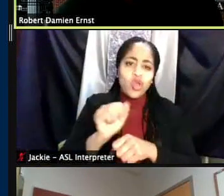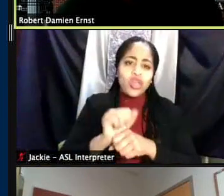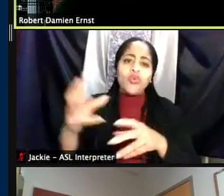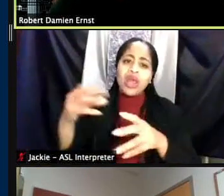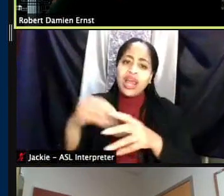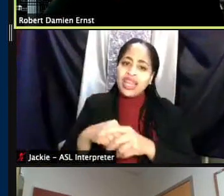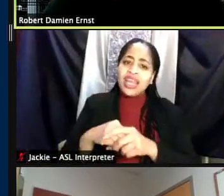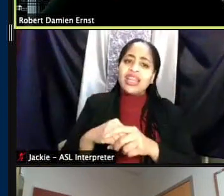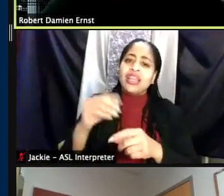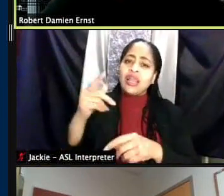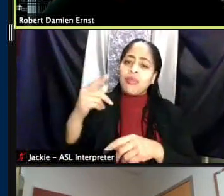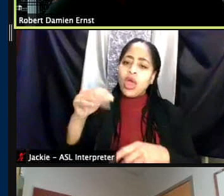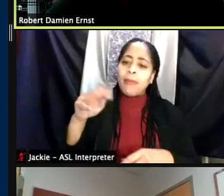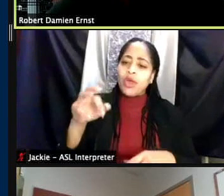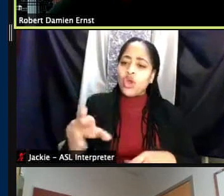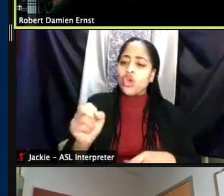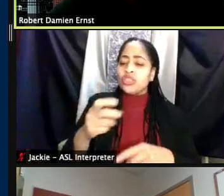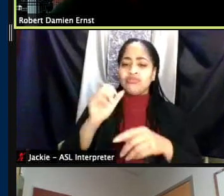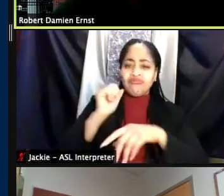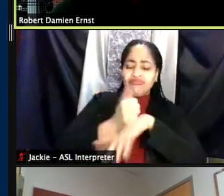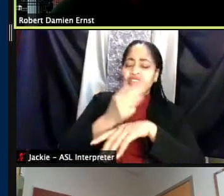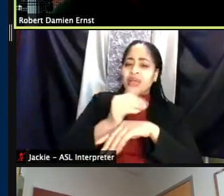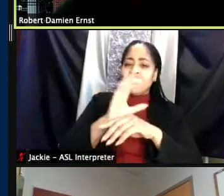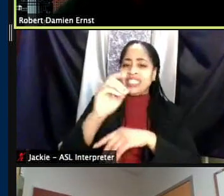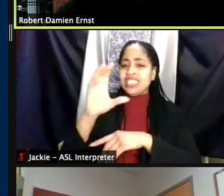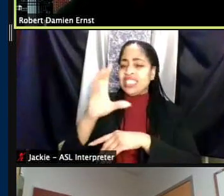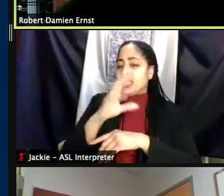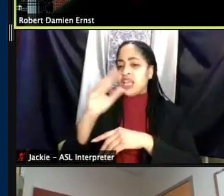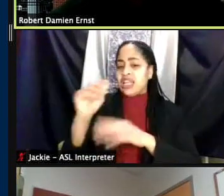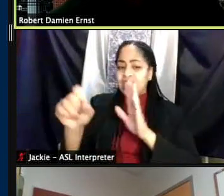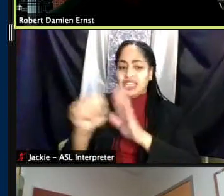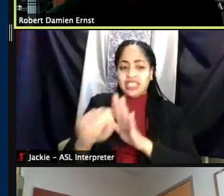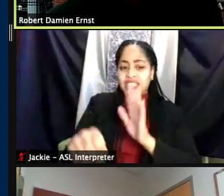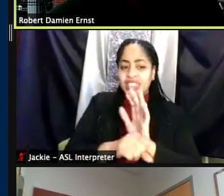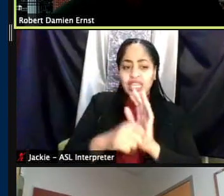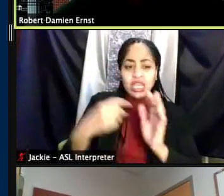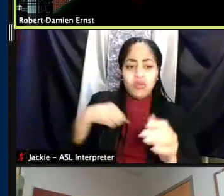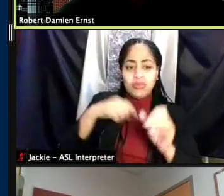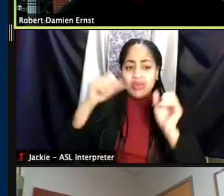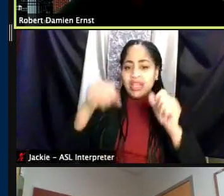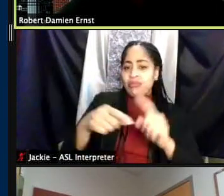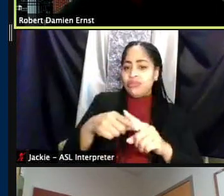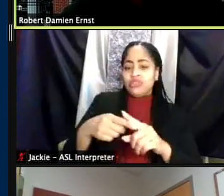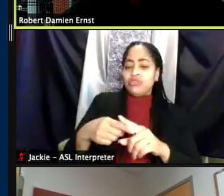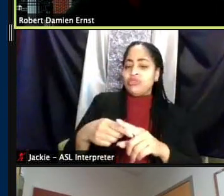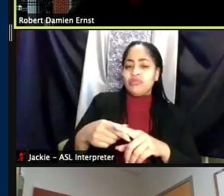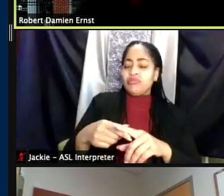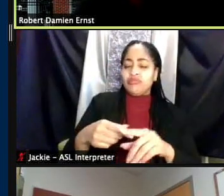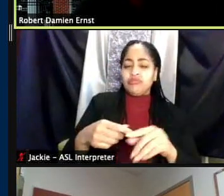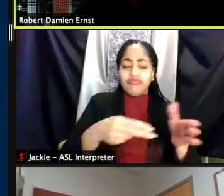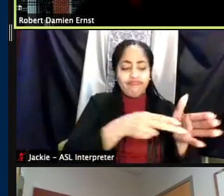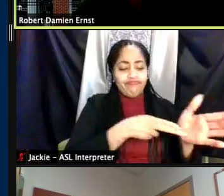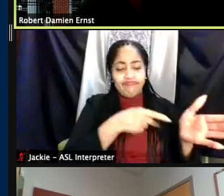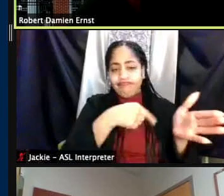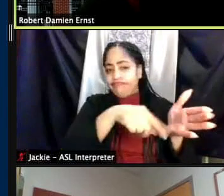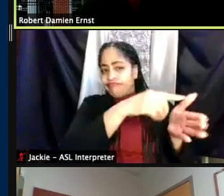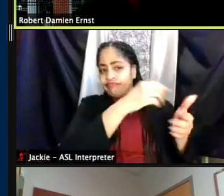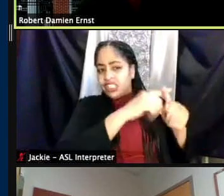that were established by the CDC and the state, and we've been able to classify several categories that Sandro has mentioned.